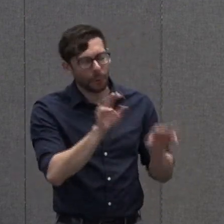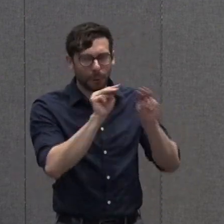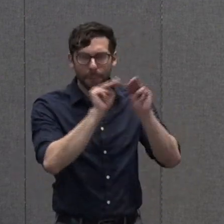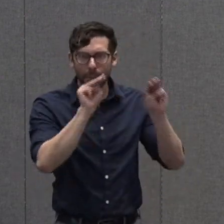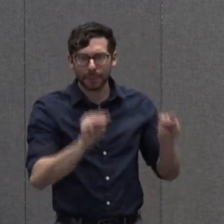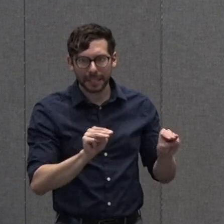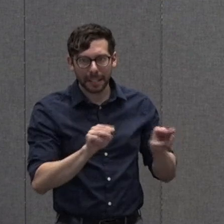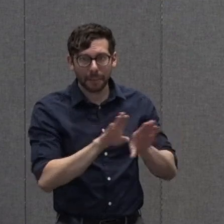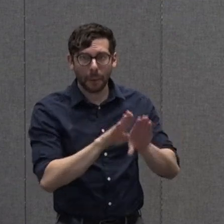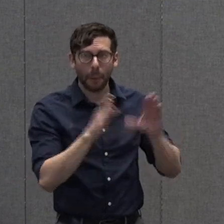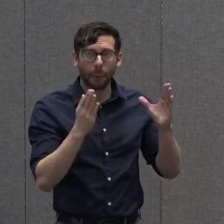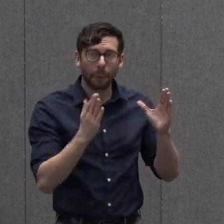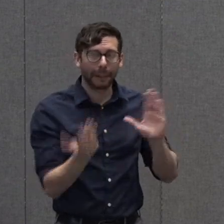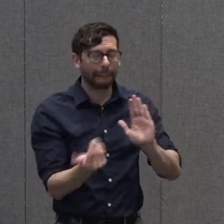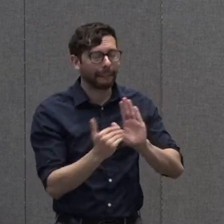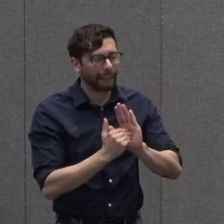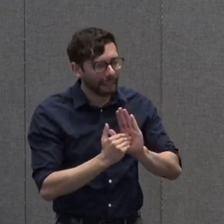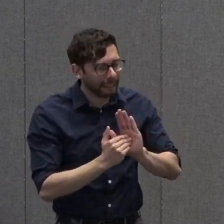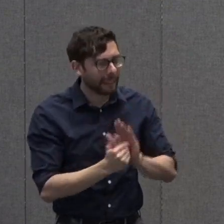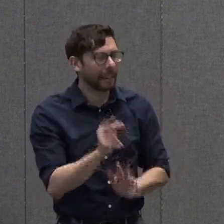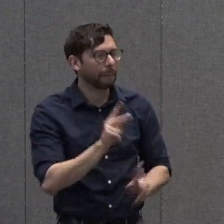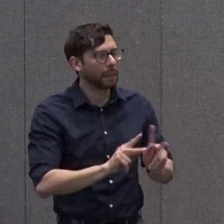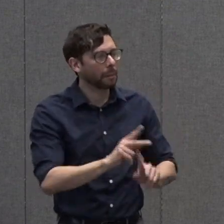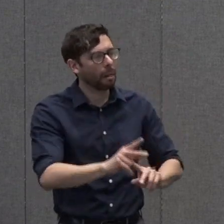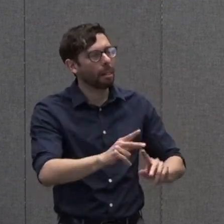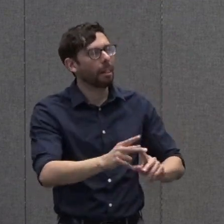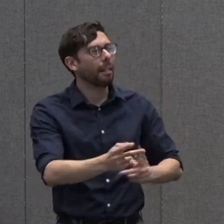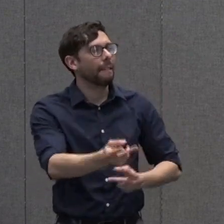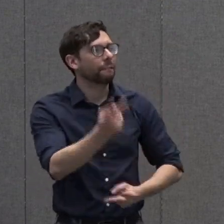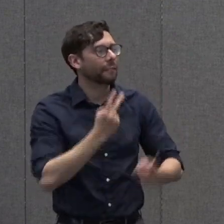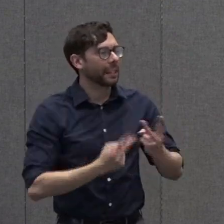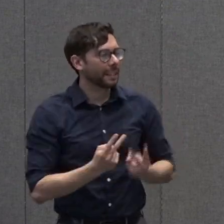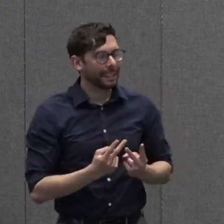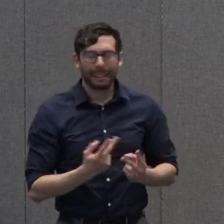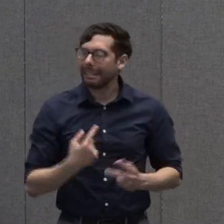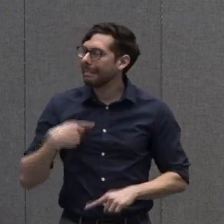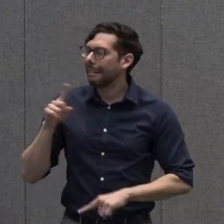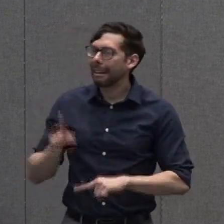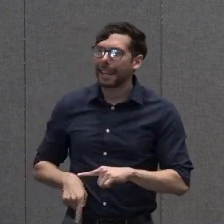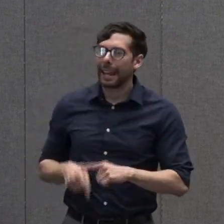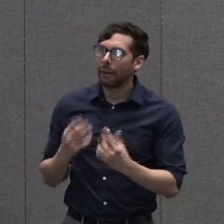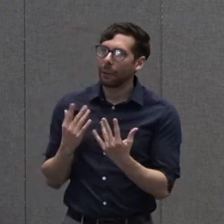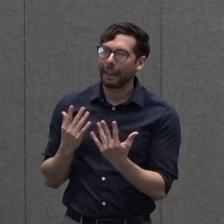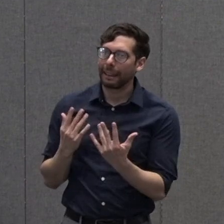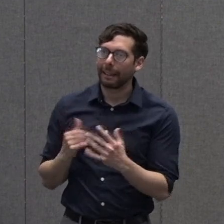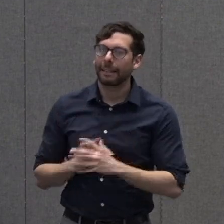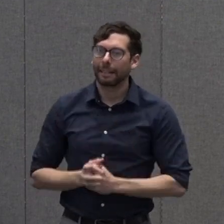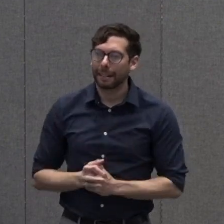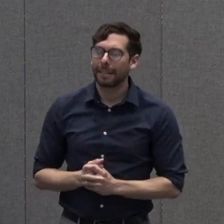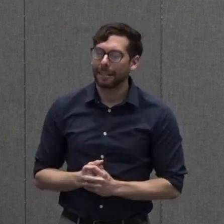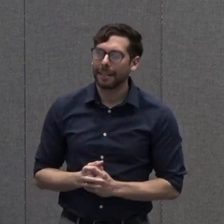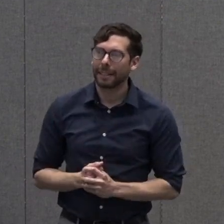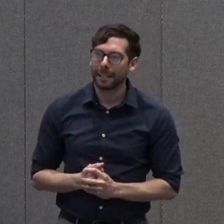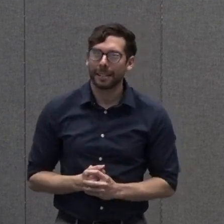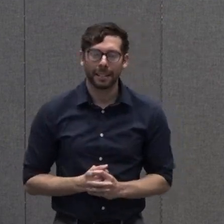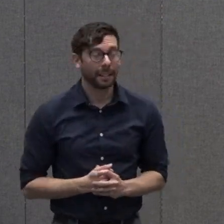to the Rattlesnake Museum, in Old Town. That would be really great. - Can't wait for the day. Yeah, so now you have one more friend here,